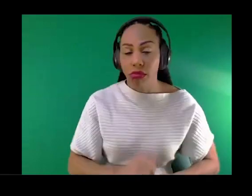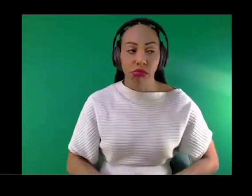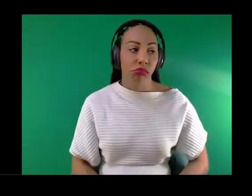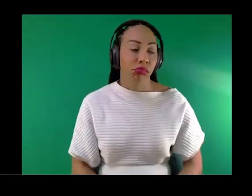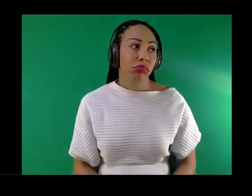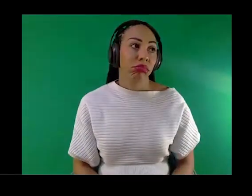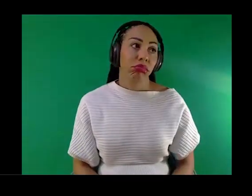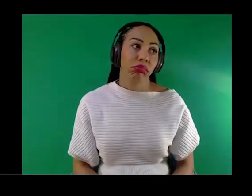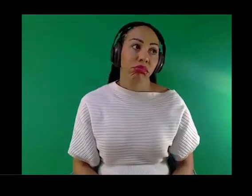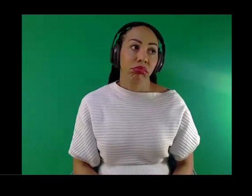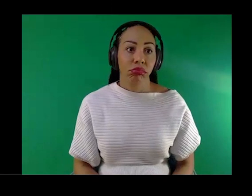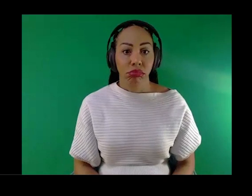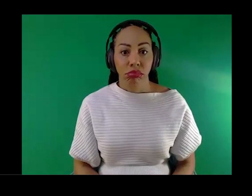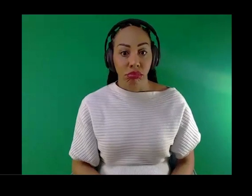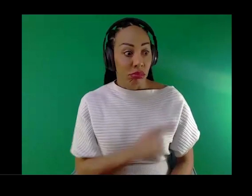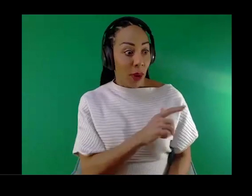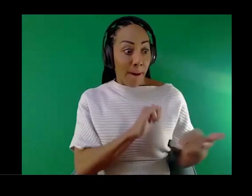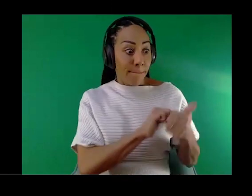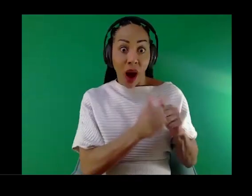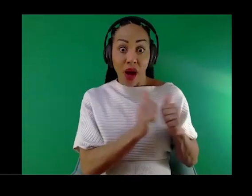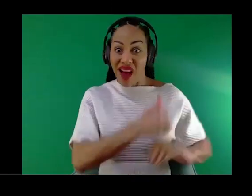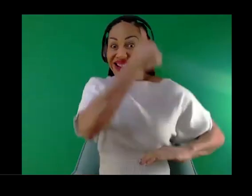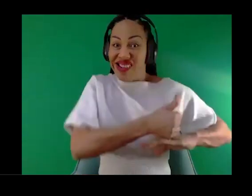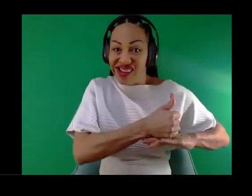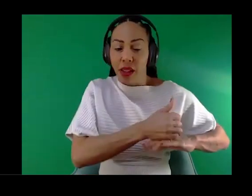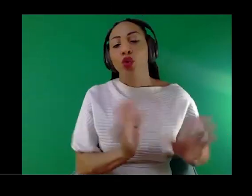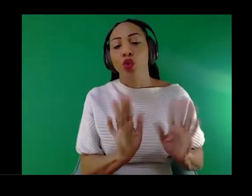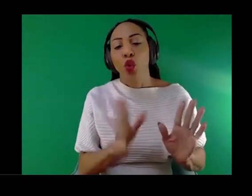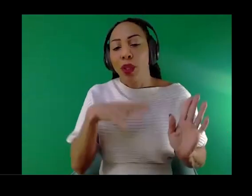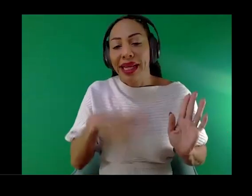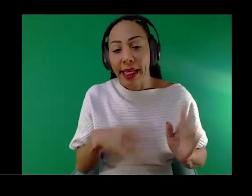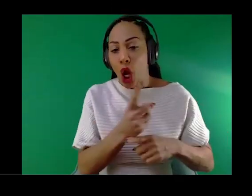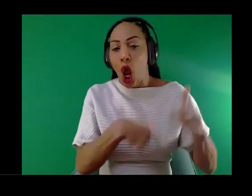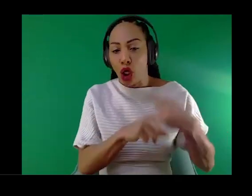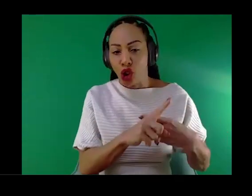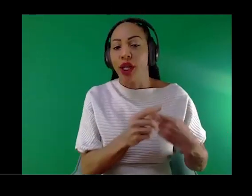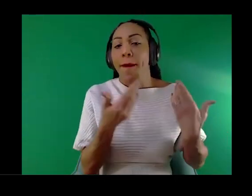your partner in place so you do not this year you do not need to have a host organisation if